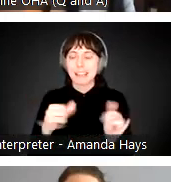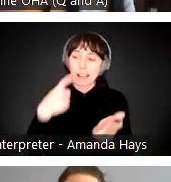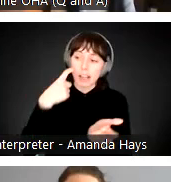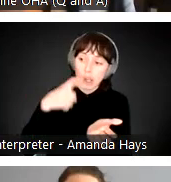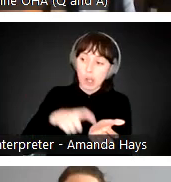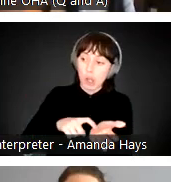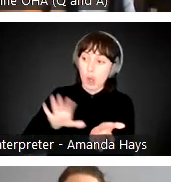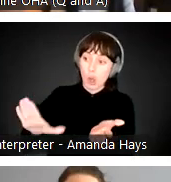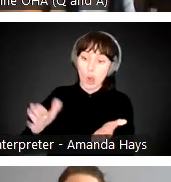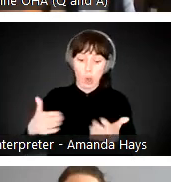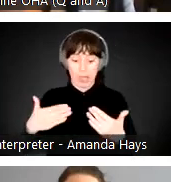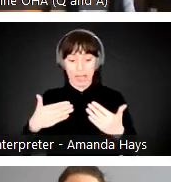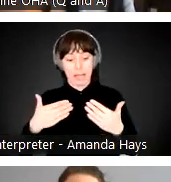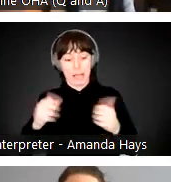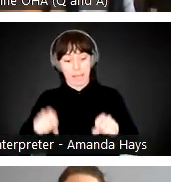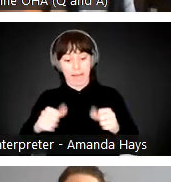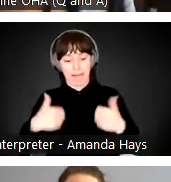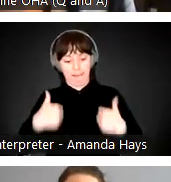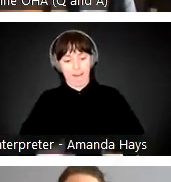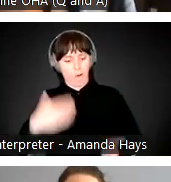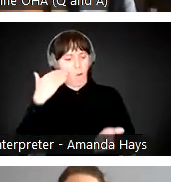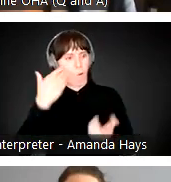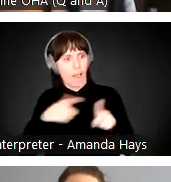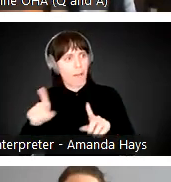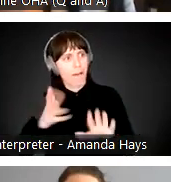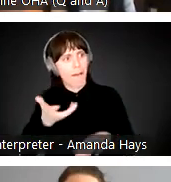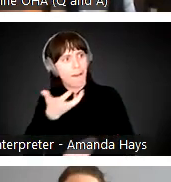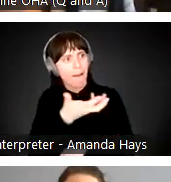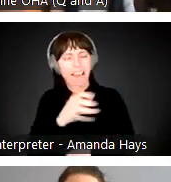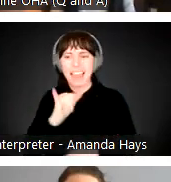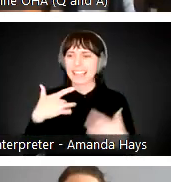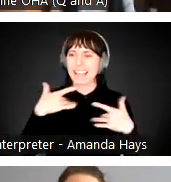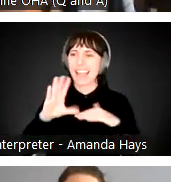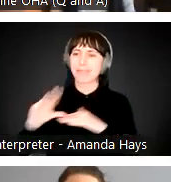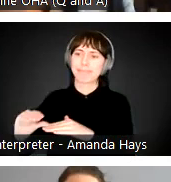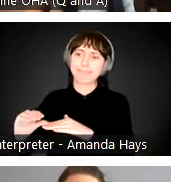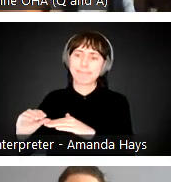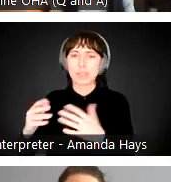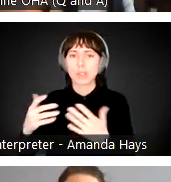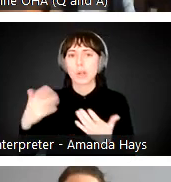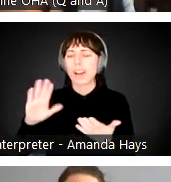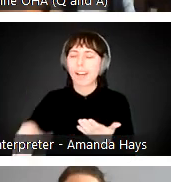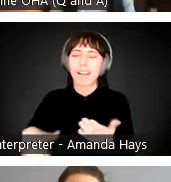what's going on with your body, right? That sort of testimonial injustice that we often will misattribute it to illness,